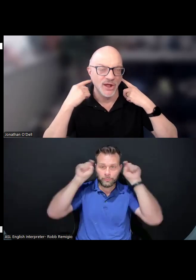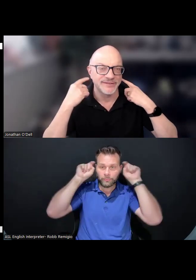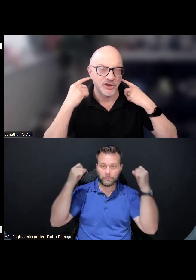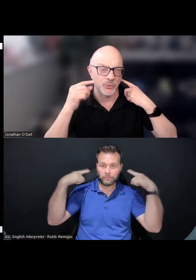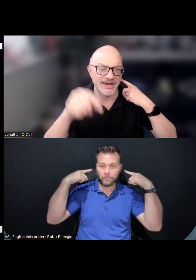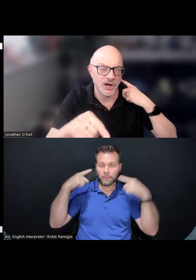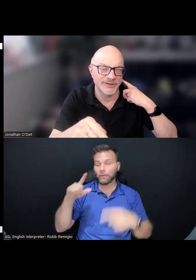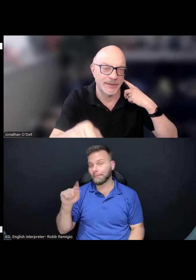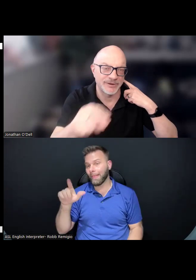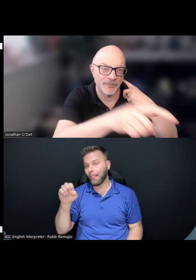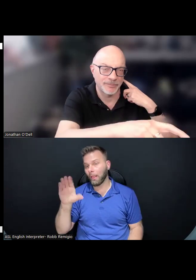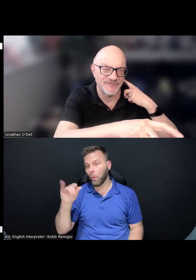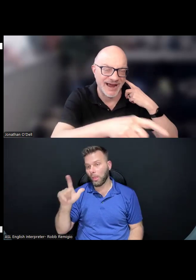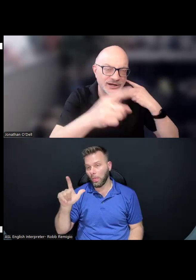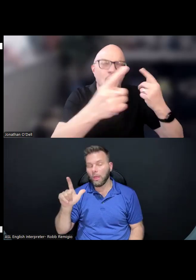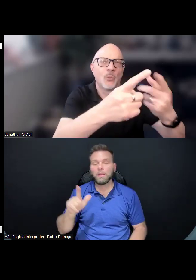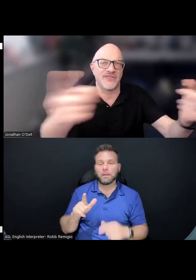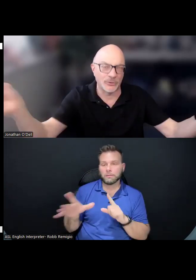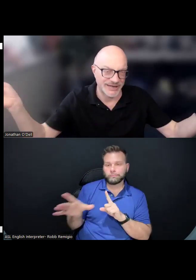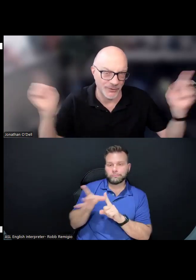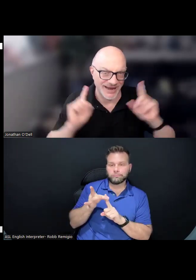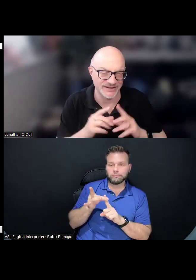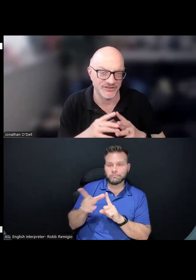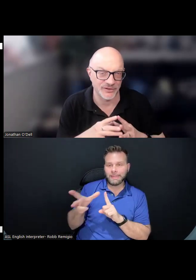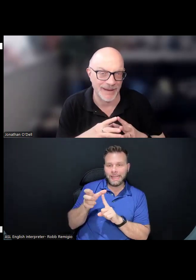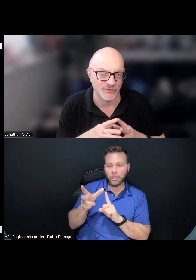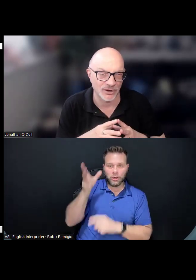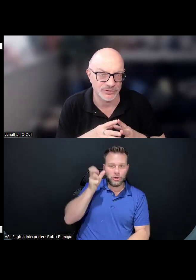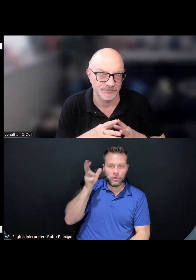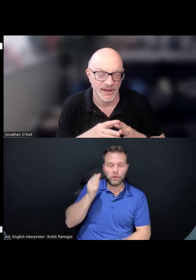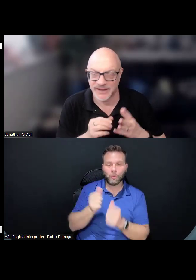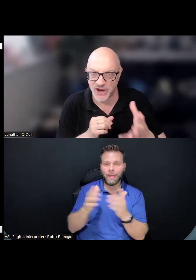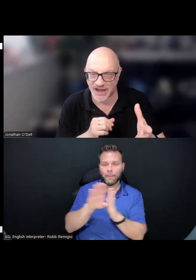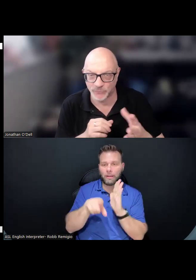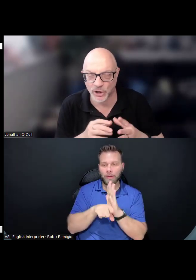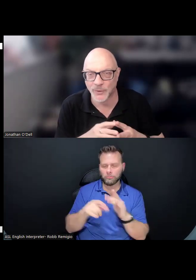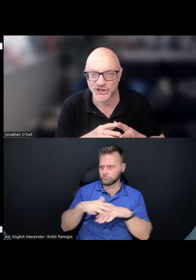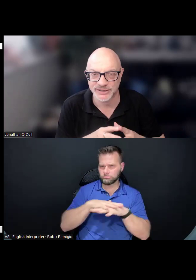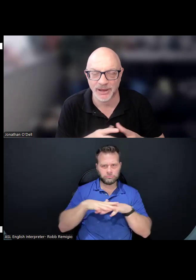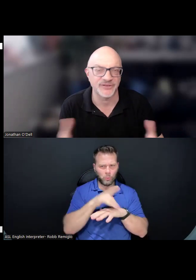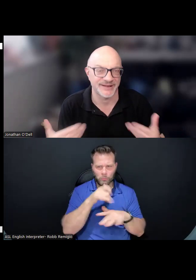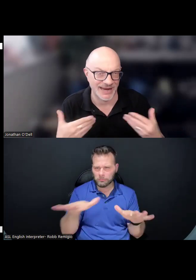a hearing aid or a telecoil so that they would hear what is coming from the provider without background.